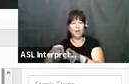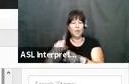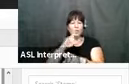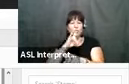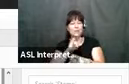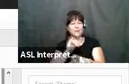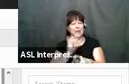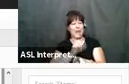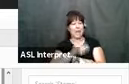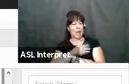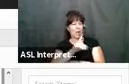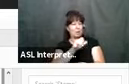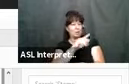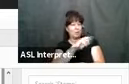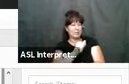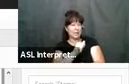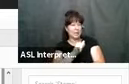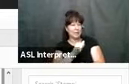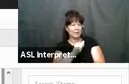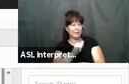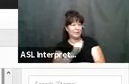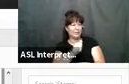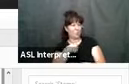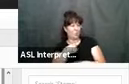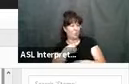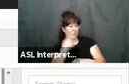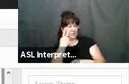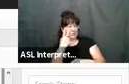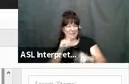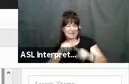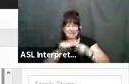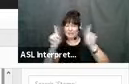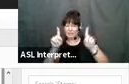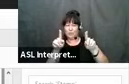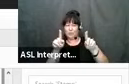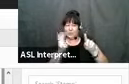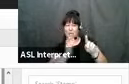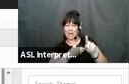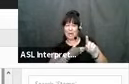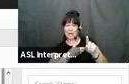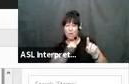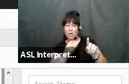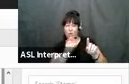trying to resolve that difference in results, but in our own data,